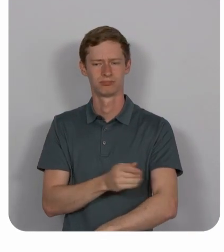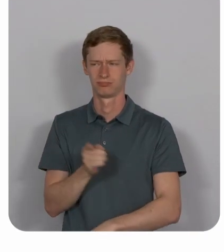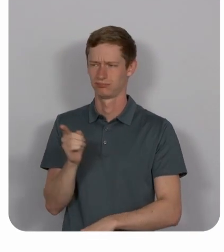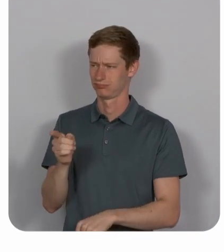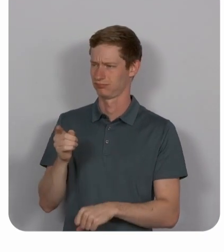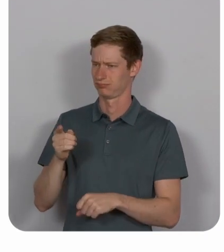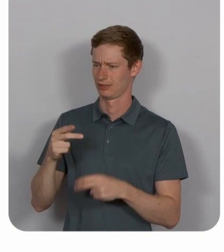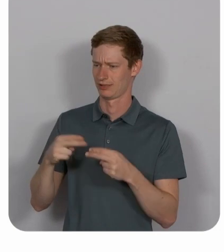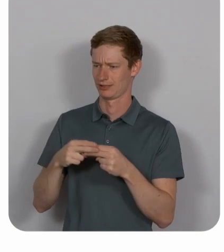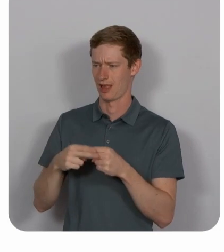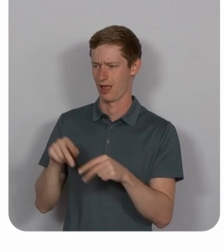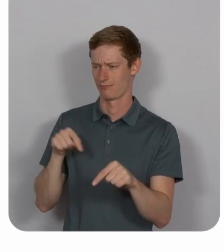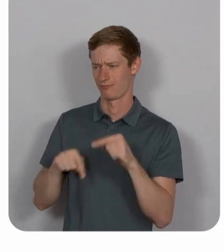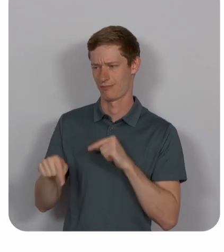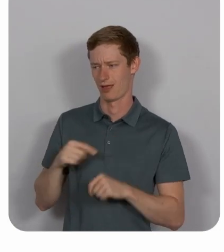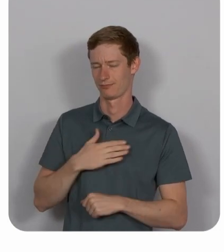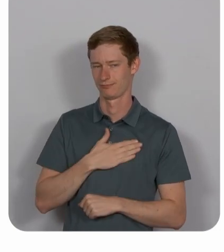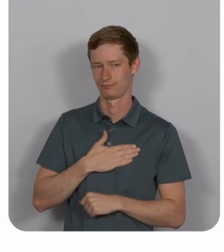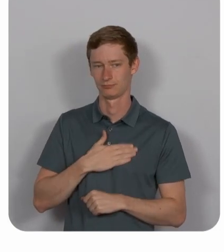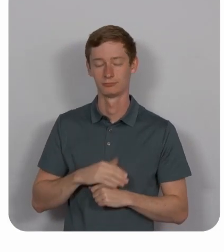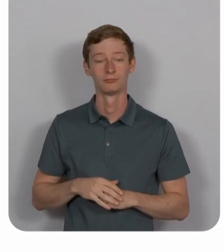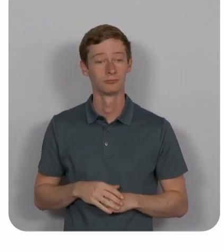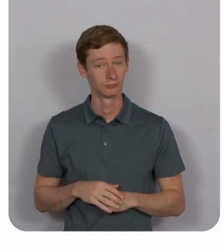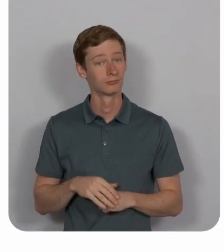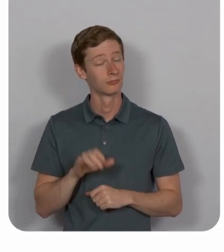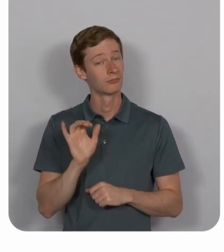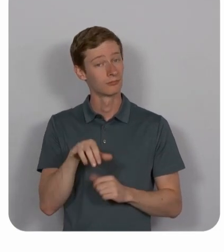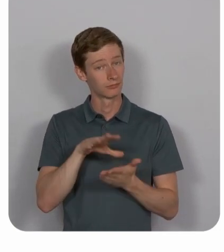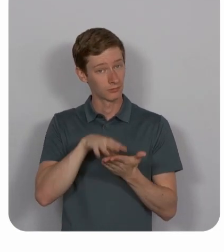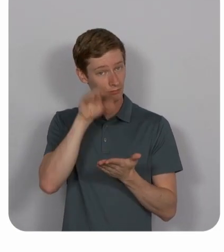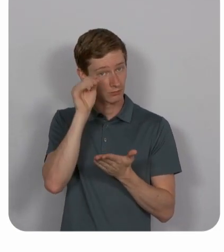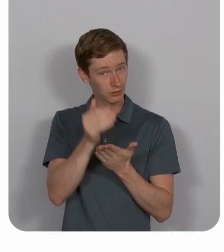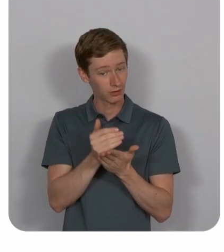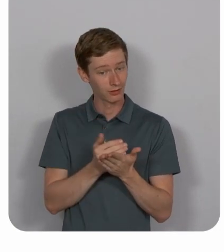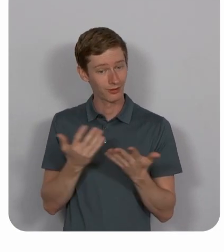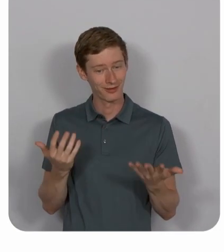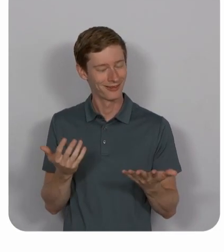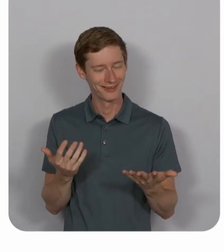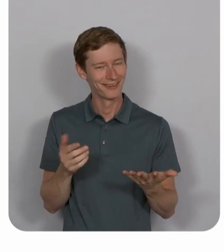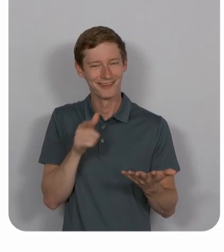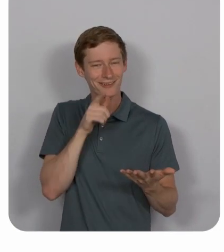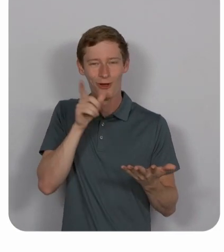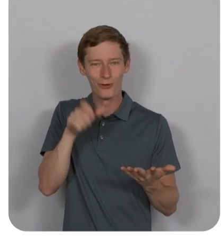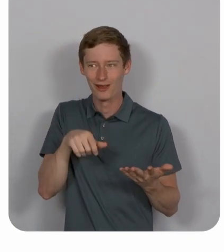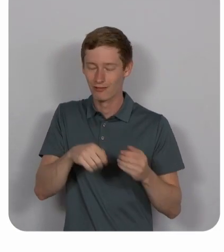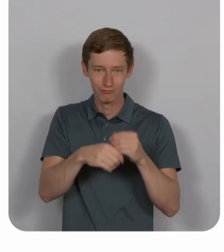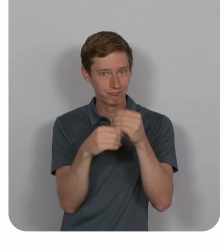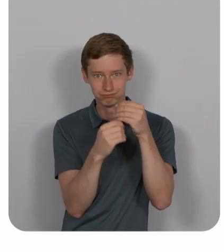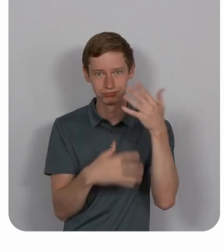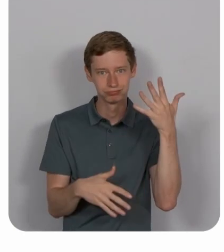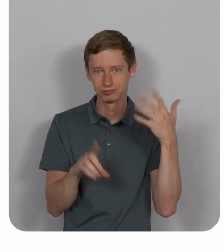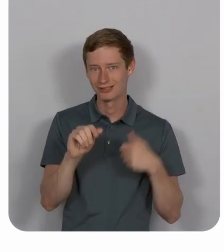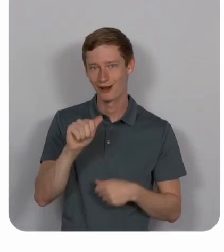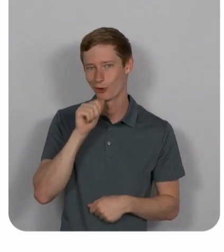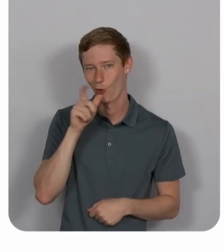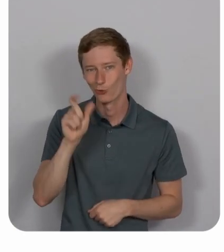This is backwards. I need to go back a slide. The lesson we learned here is that you don’t need millions of data samples to do this.